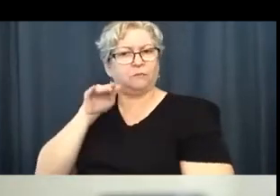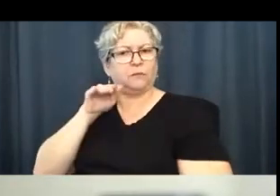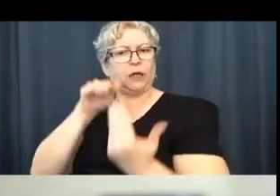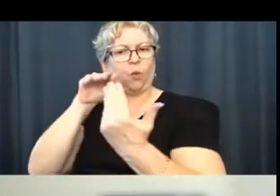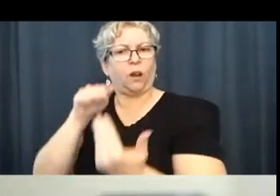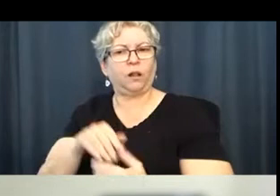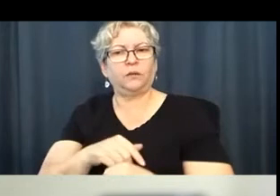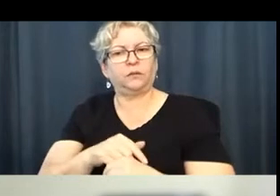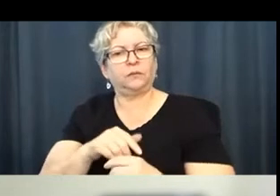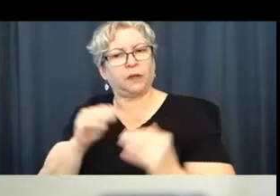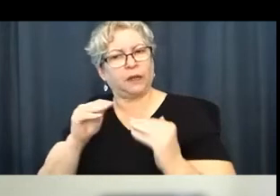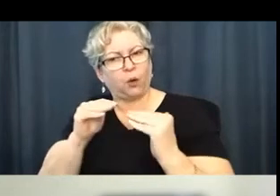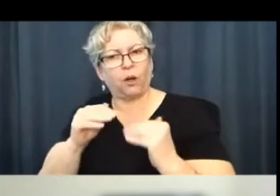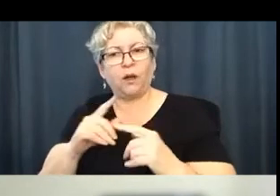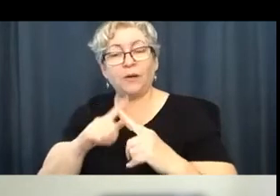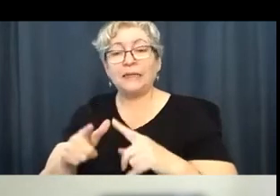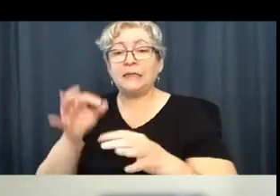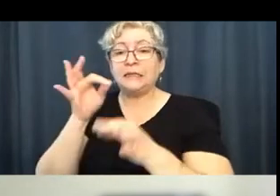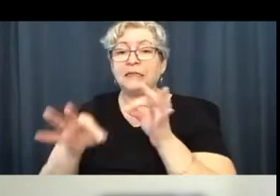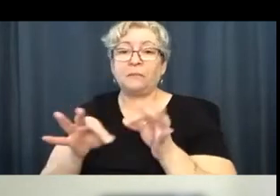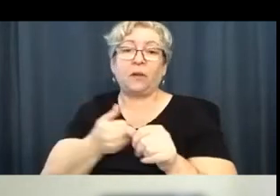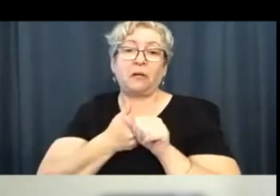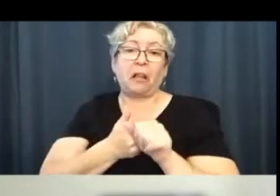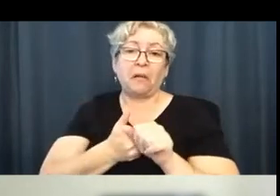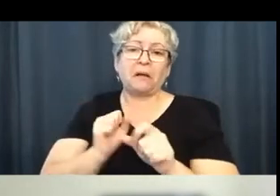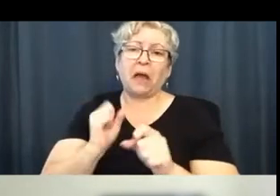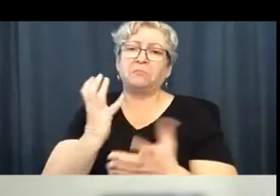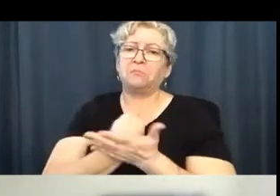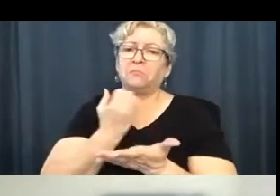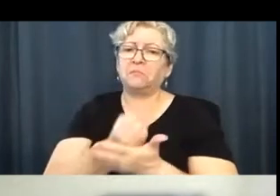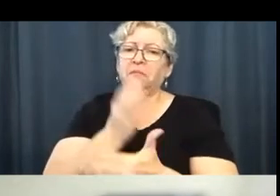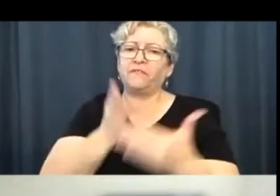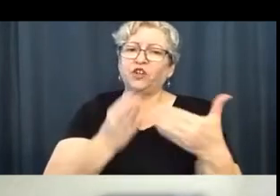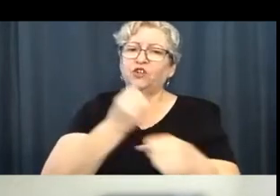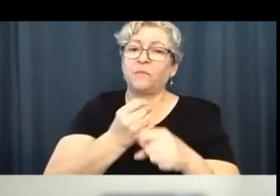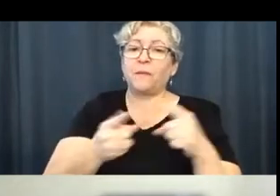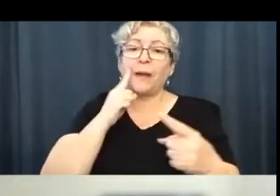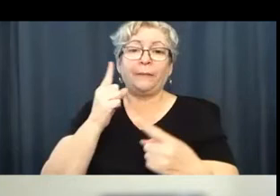With simple compliance, I may get the job done, but I may lose my job 'cause I do it much slower